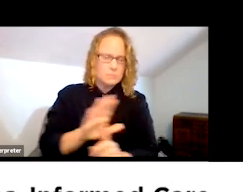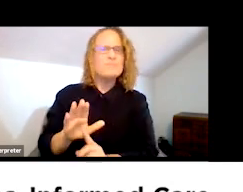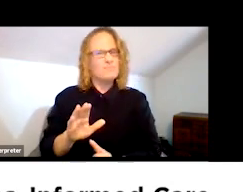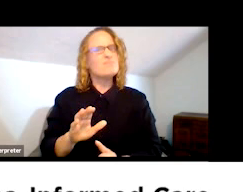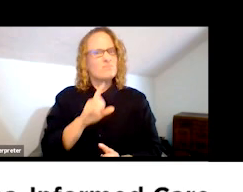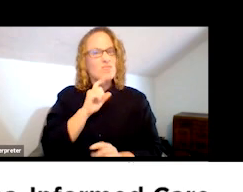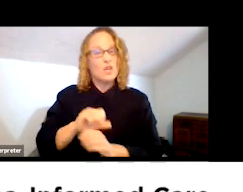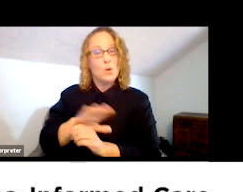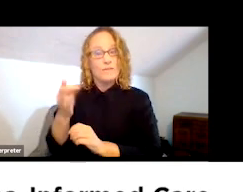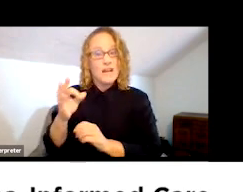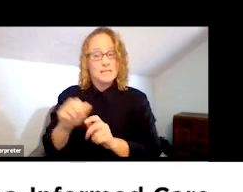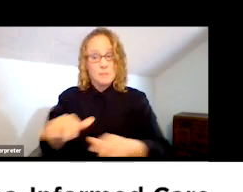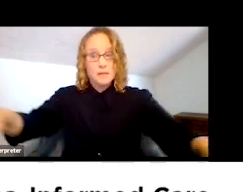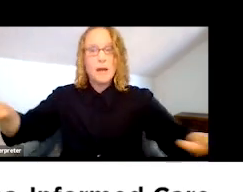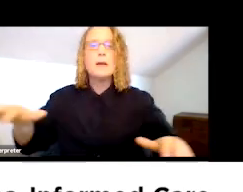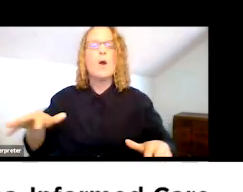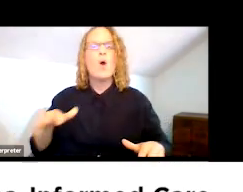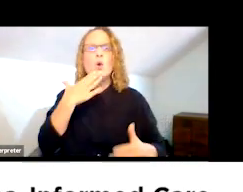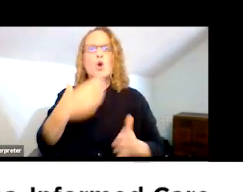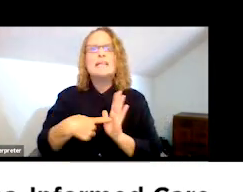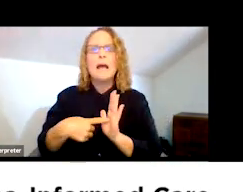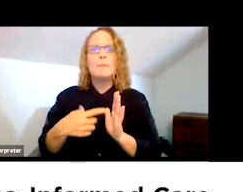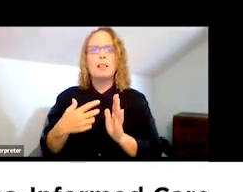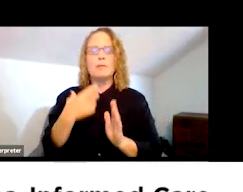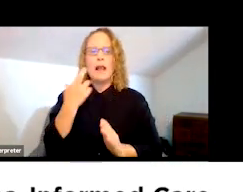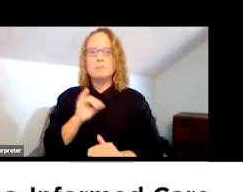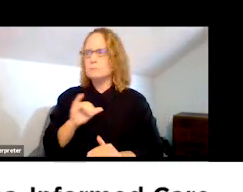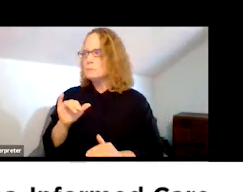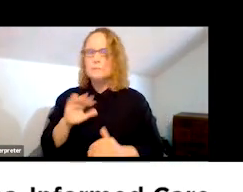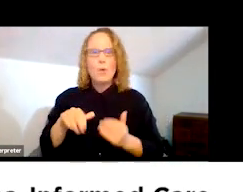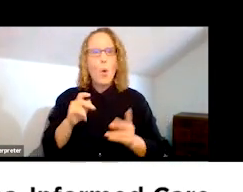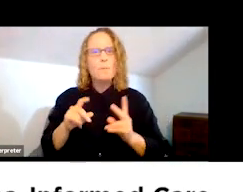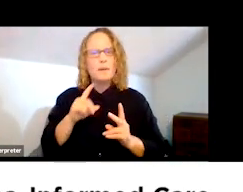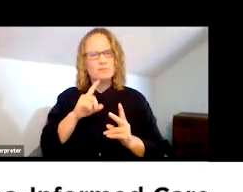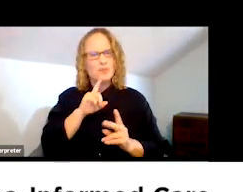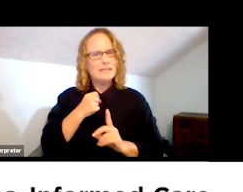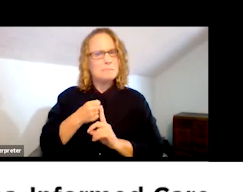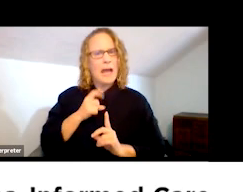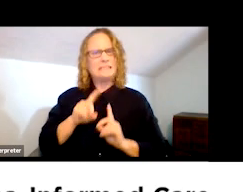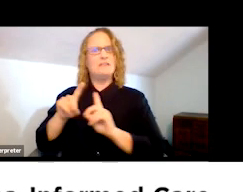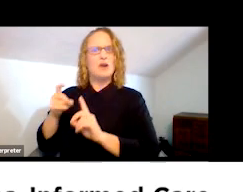to understand what trauma they are experiencing. We wanna recognize the signs and the symptoms of trauma